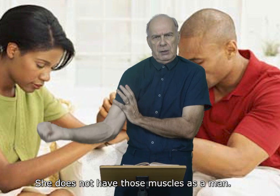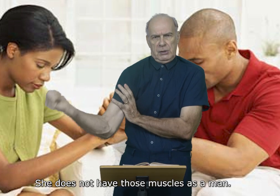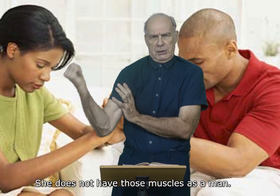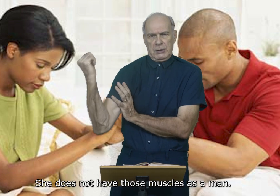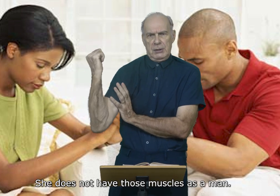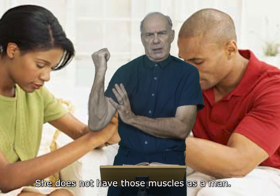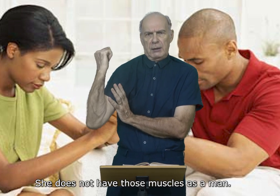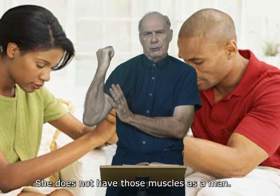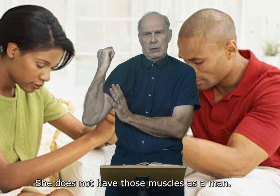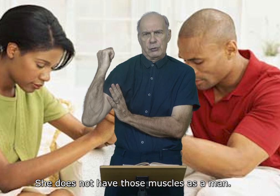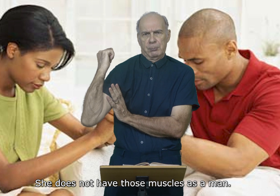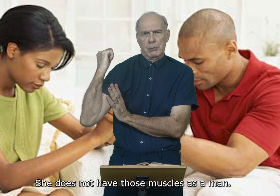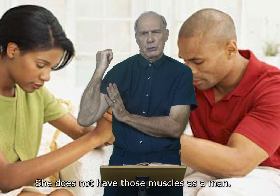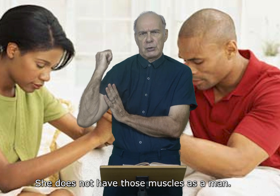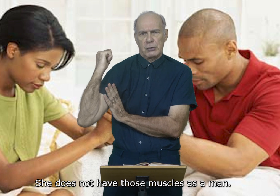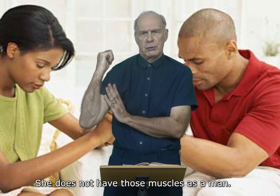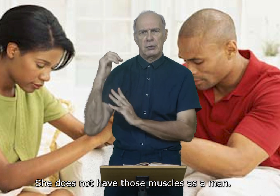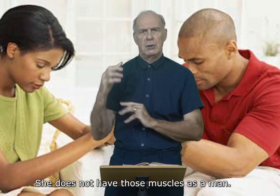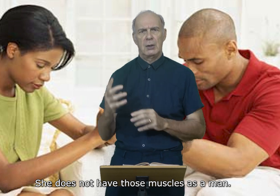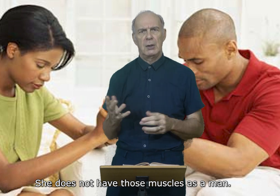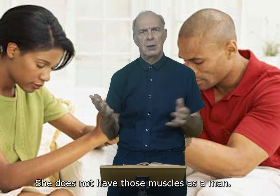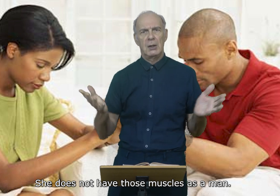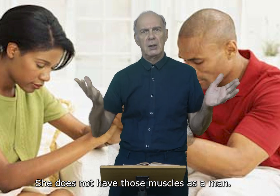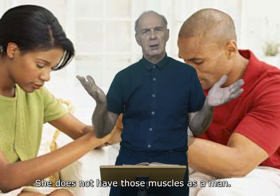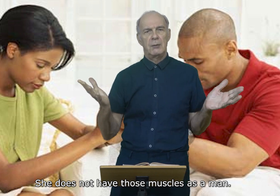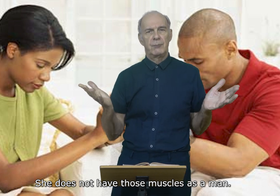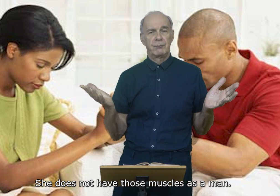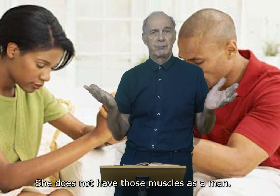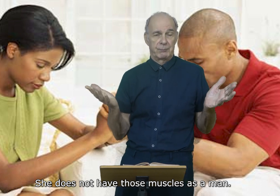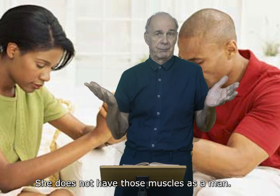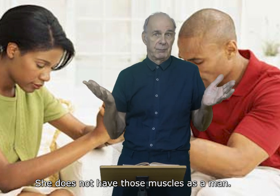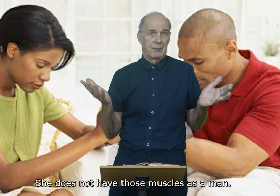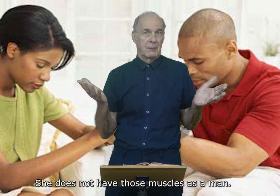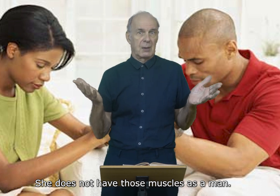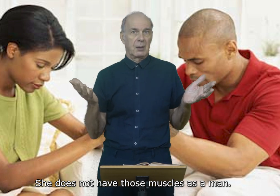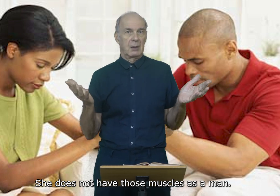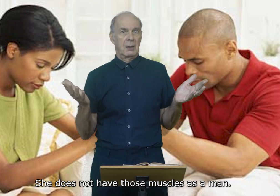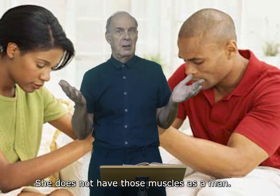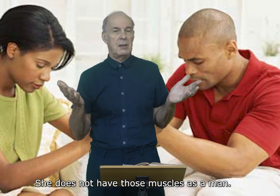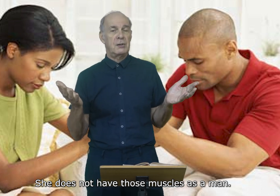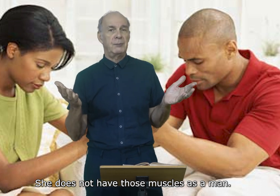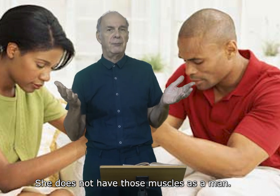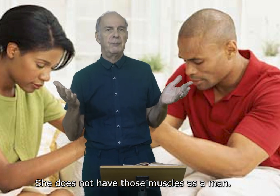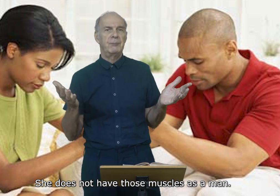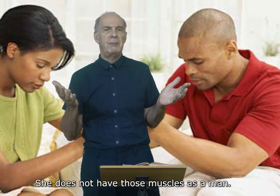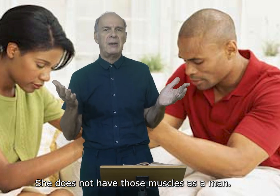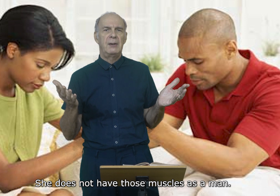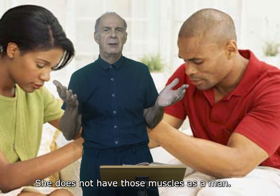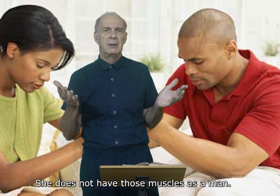She does not have those muscles as a man.